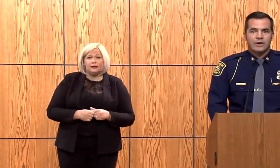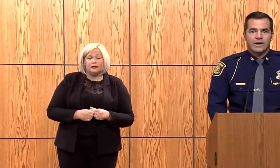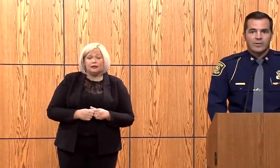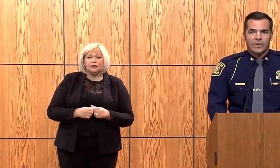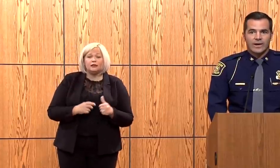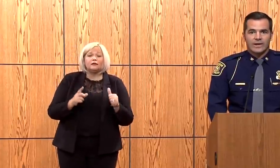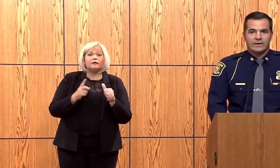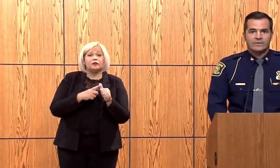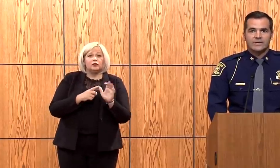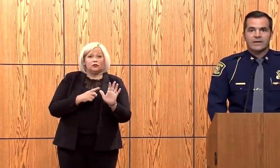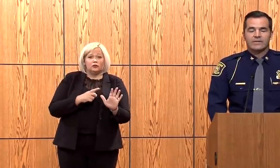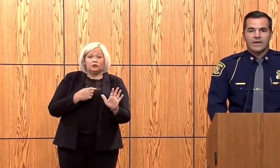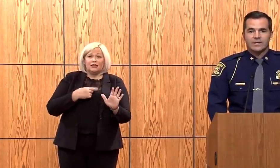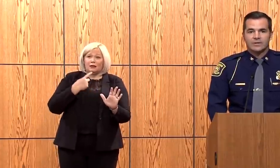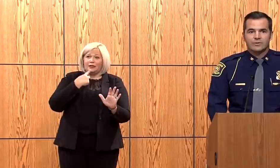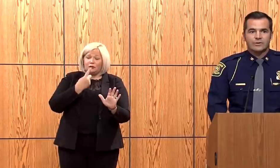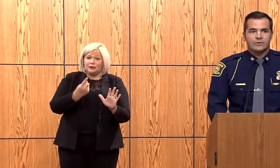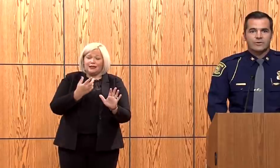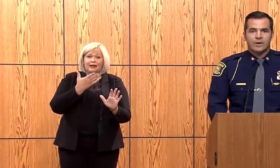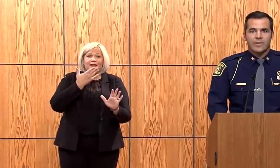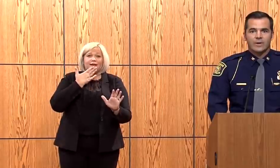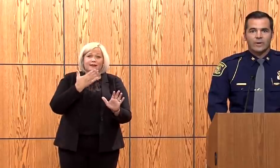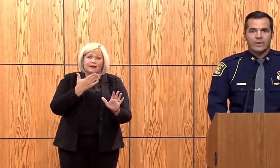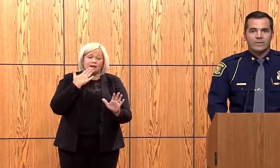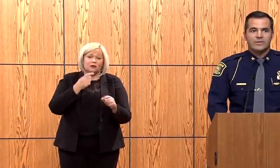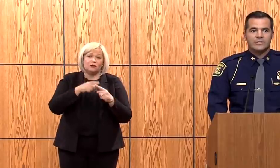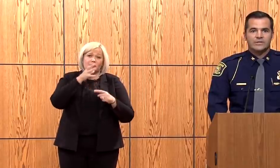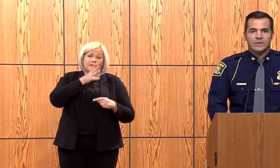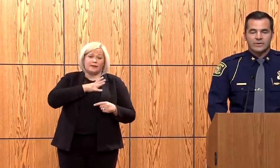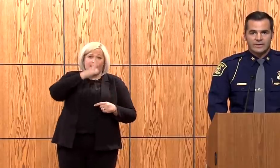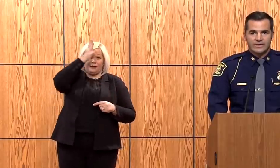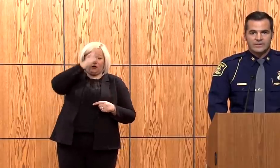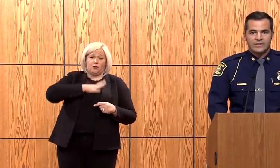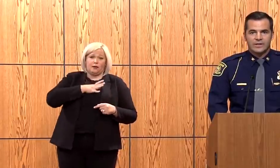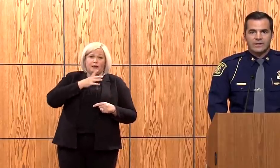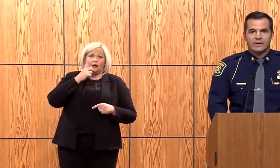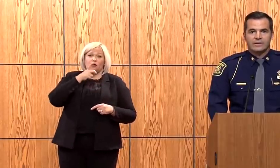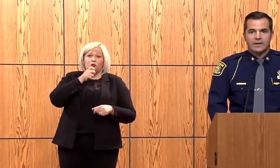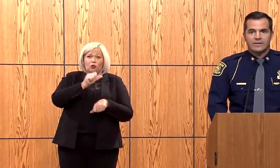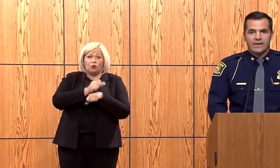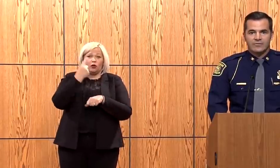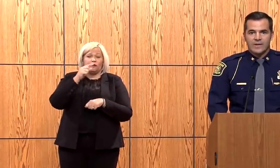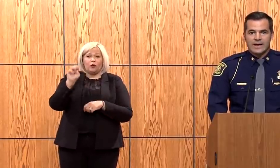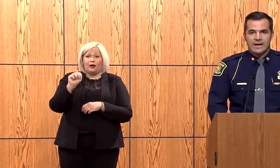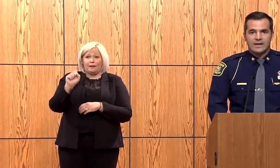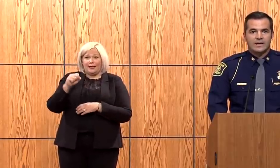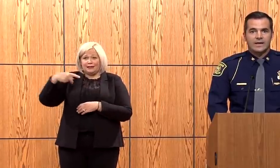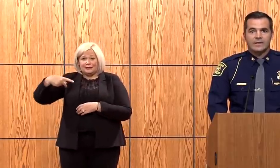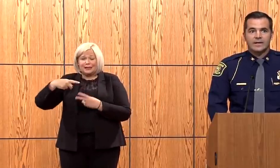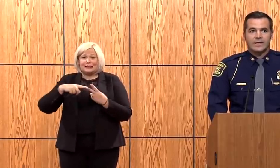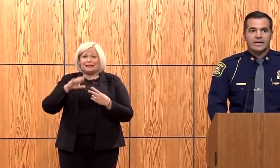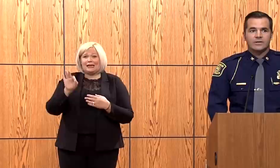I APPRECIATE THE OPPORTUNITY TO SPEAK TO EVERYONE TODAY AND I’D SPEAK TO EVERYONE TODAY AND I’D FIRST LIKE TO START OUT BY FIRST LIKE TO START OUT BY SAYING THANK YOU TO THE MEN AND